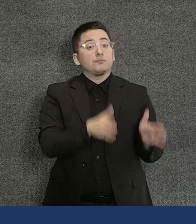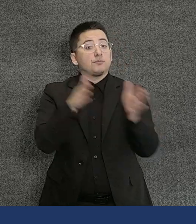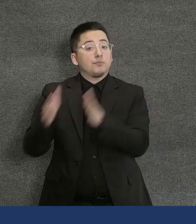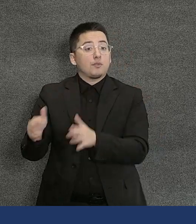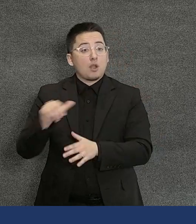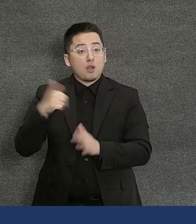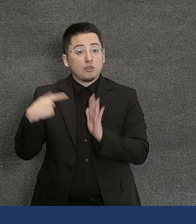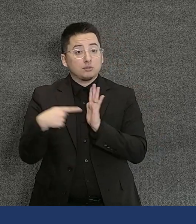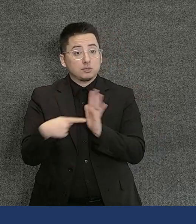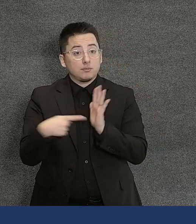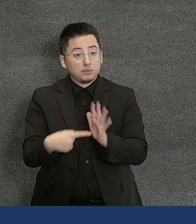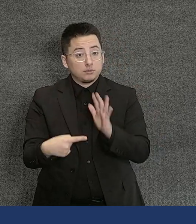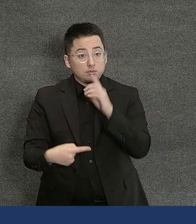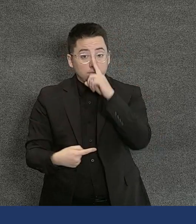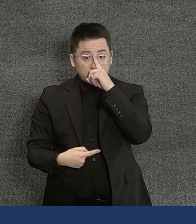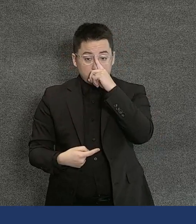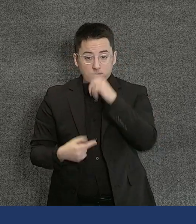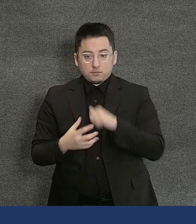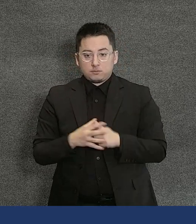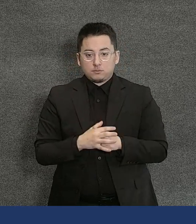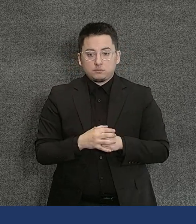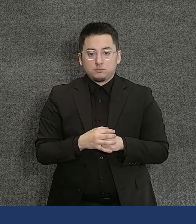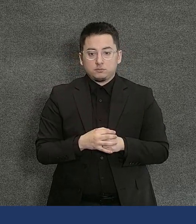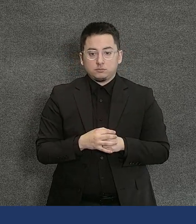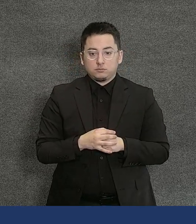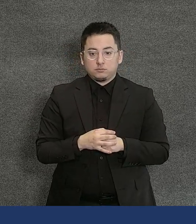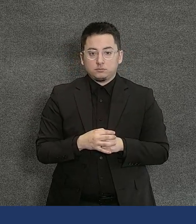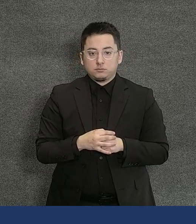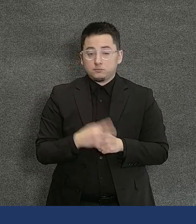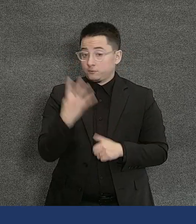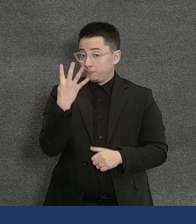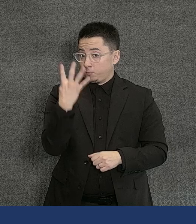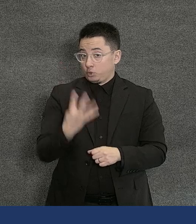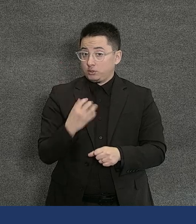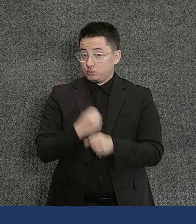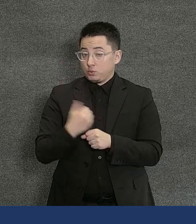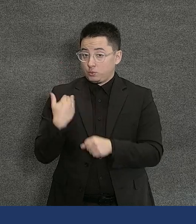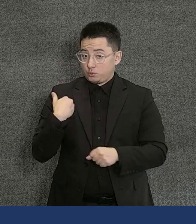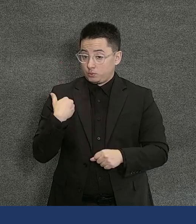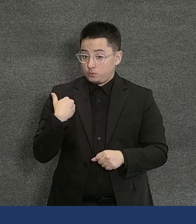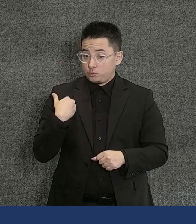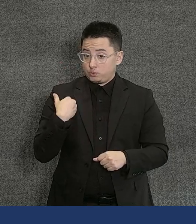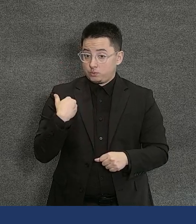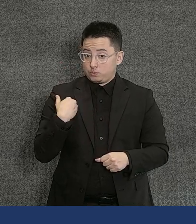Until about four years ago, believe it or not, even in Minnesota, where we pride ourselves